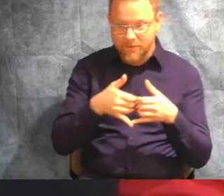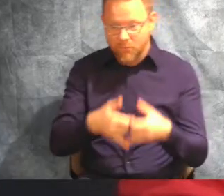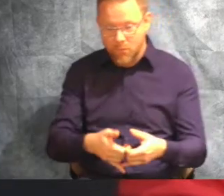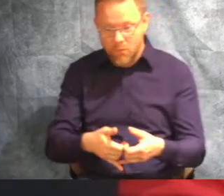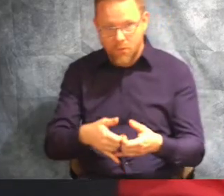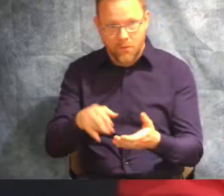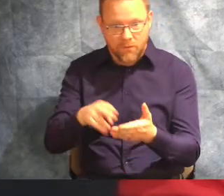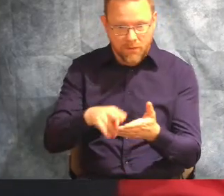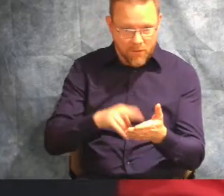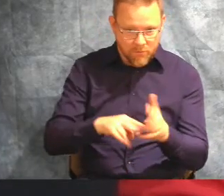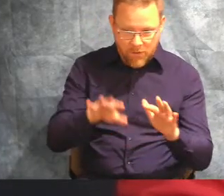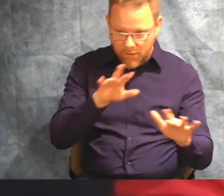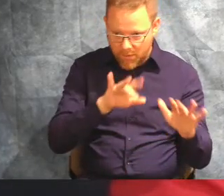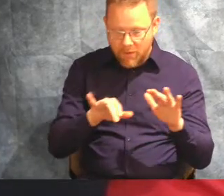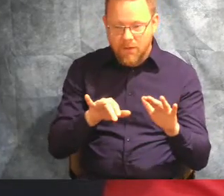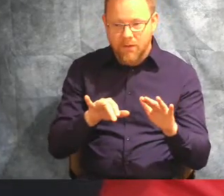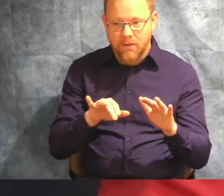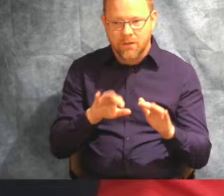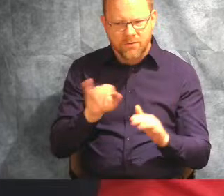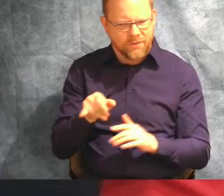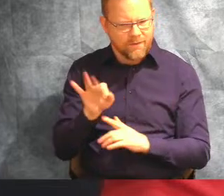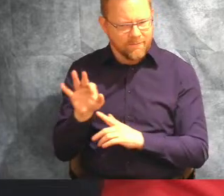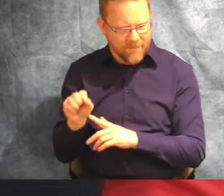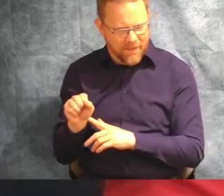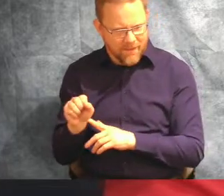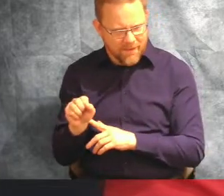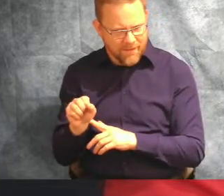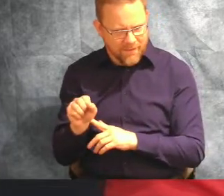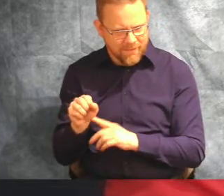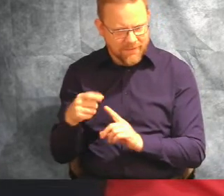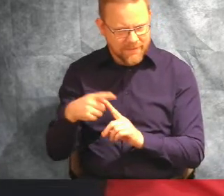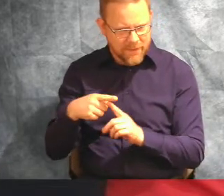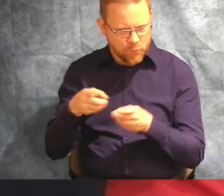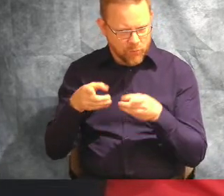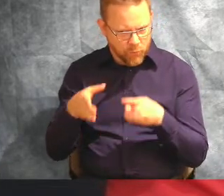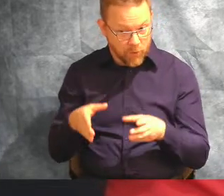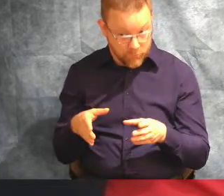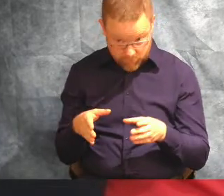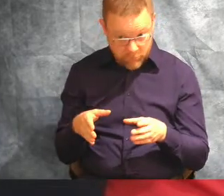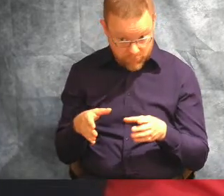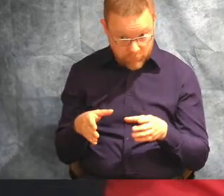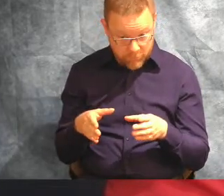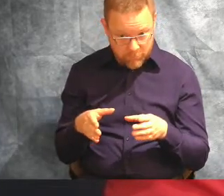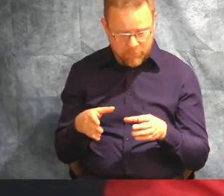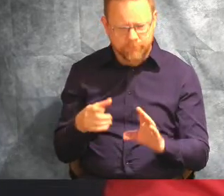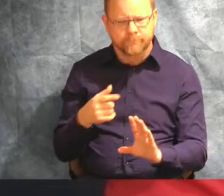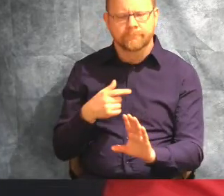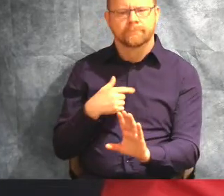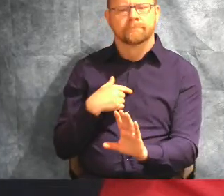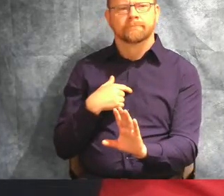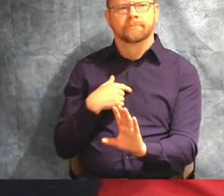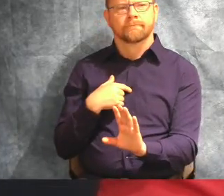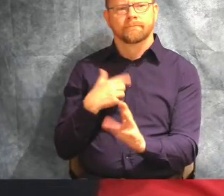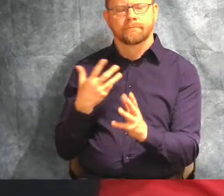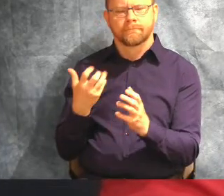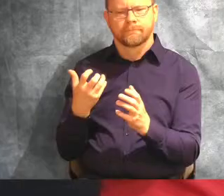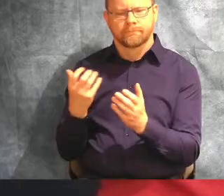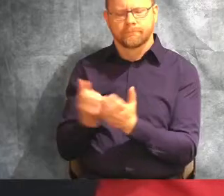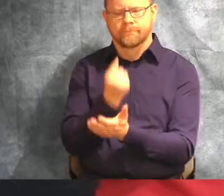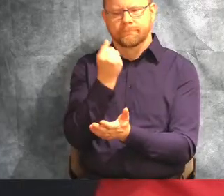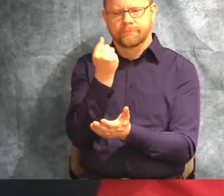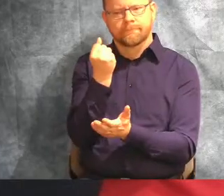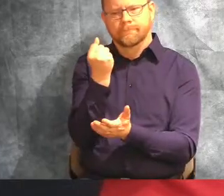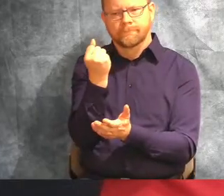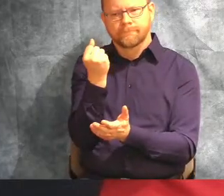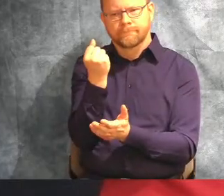executed by Job and Family Services in Director. And I just want to take this moment to